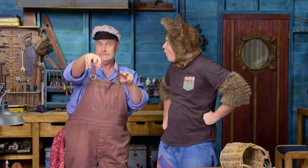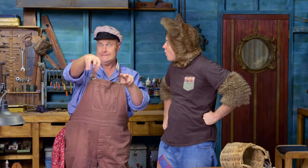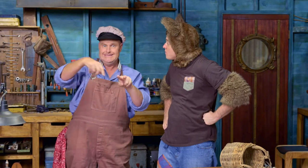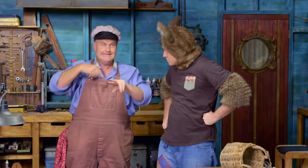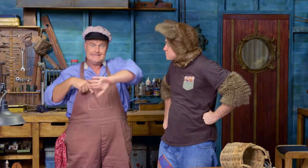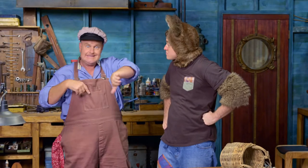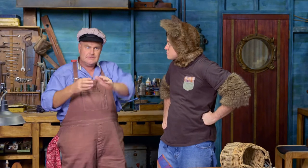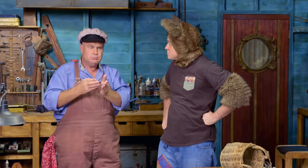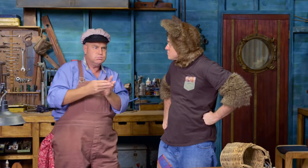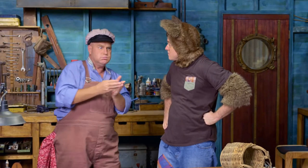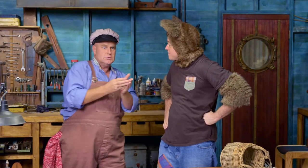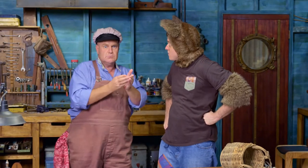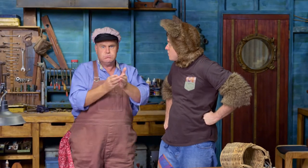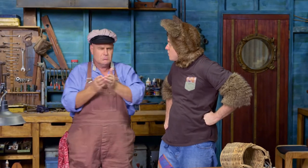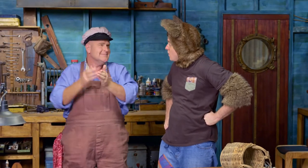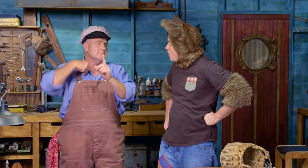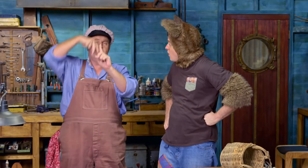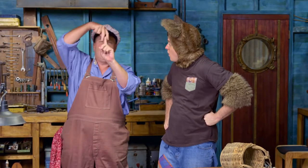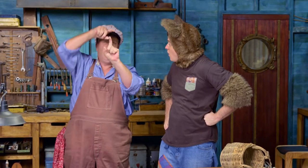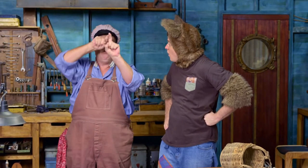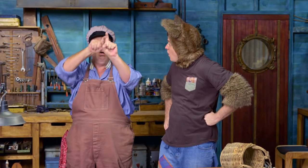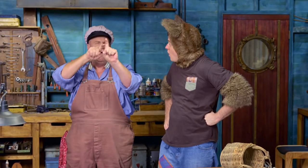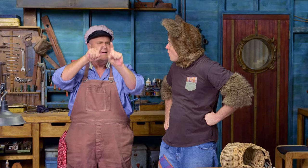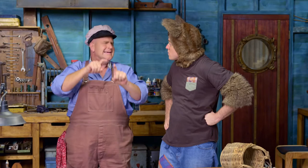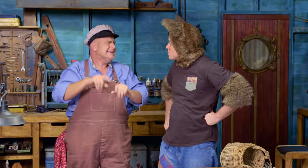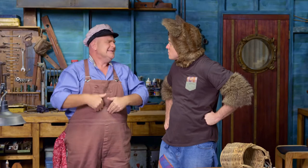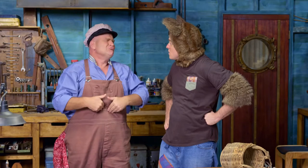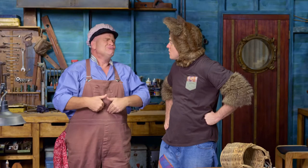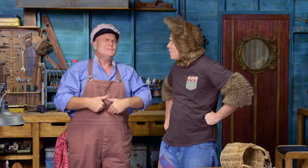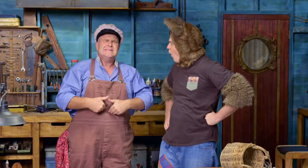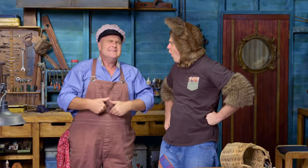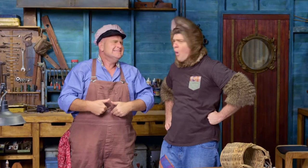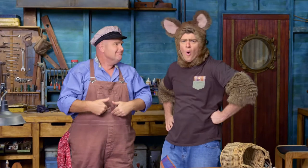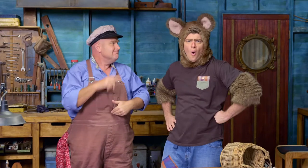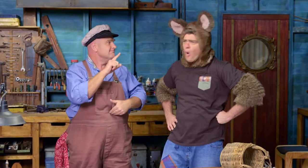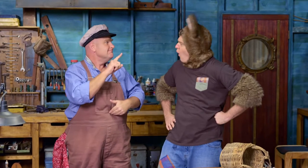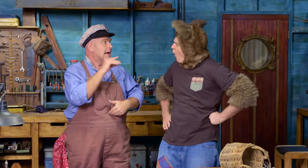and I'd have to let the captain know where to steer the ship. Sitting up there was a very hungry job